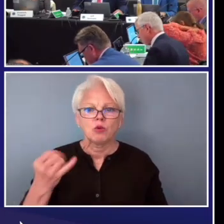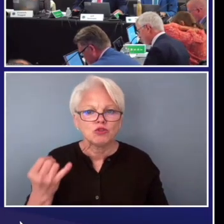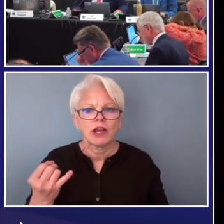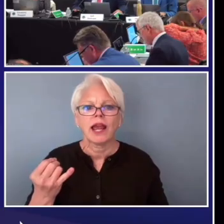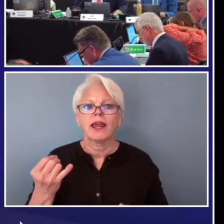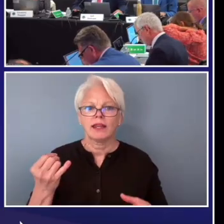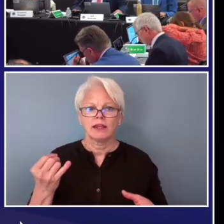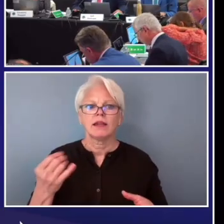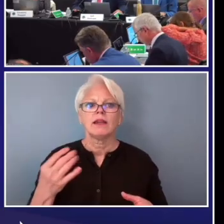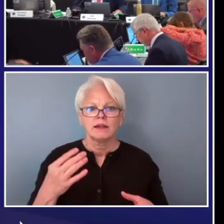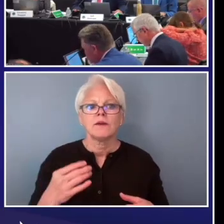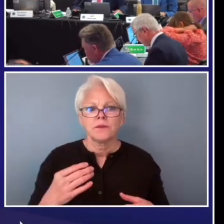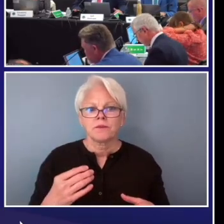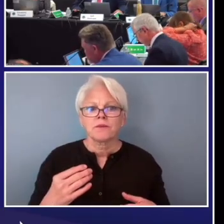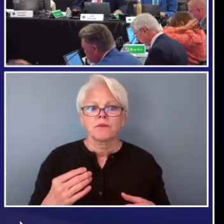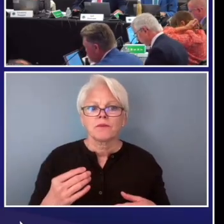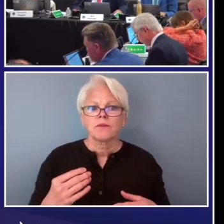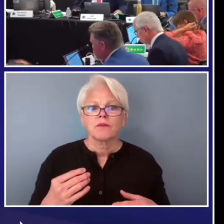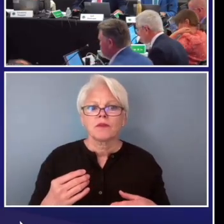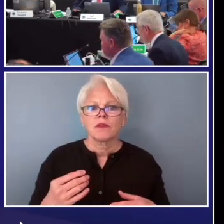And um, David, am I missing any on that?